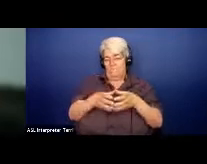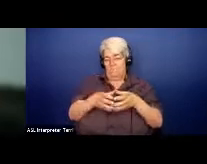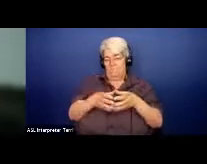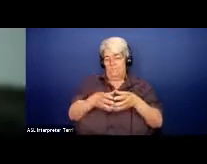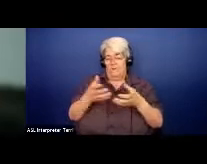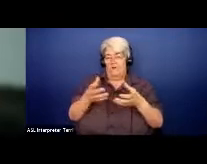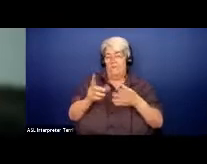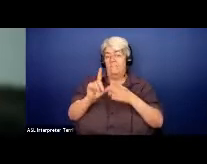interact with workers with traumatic